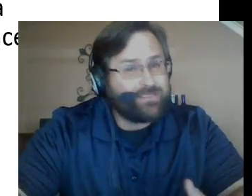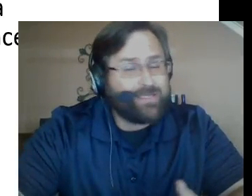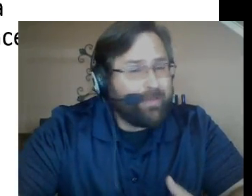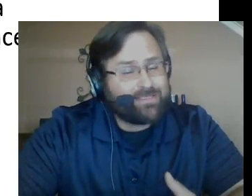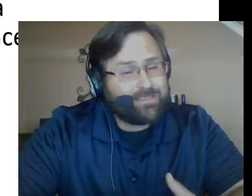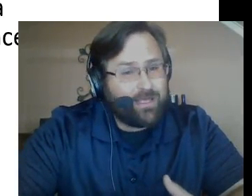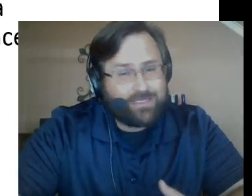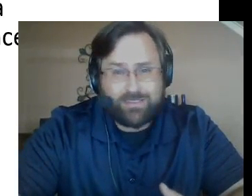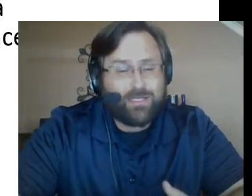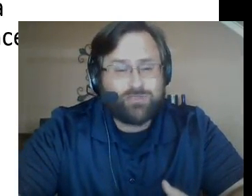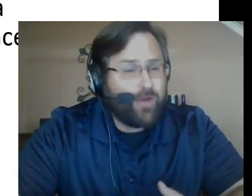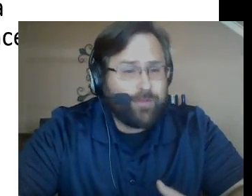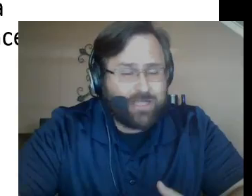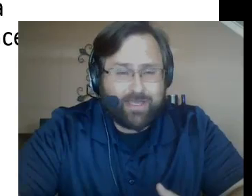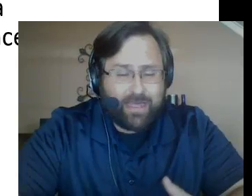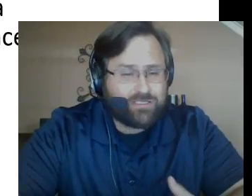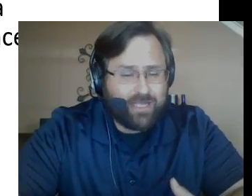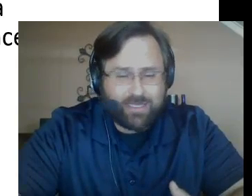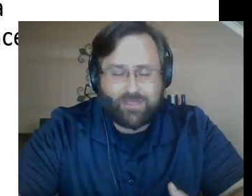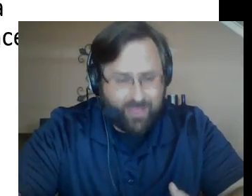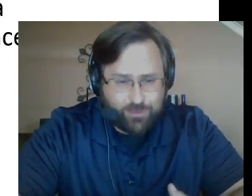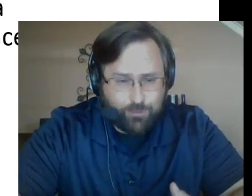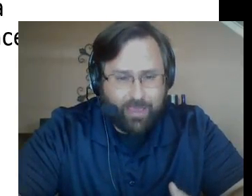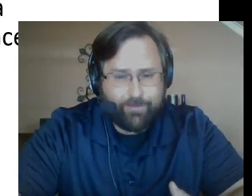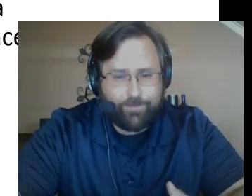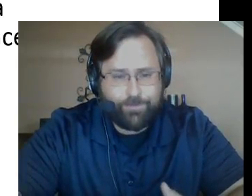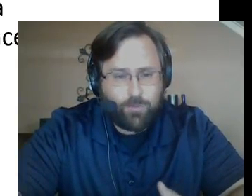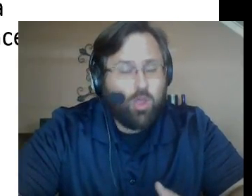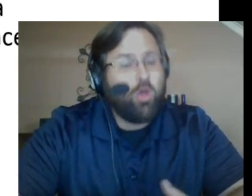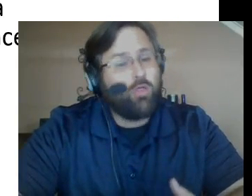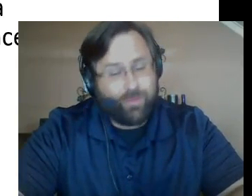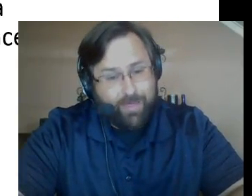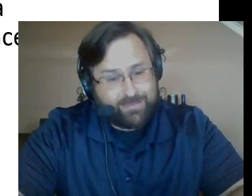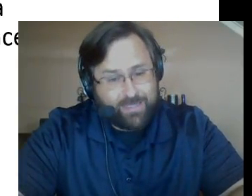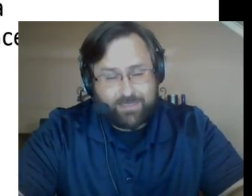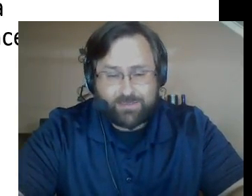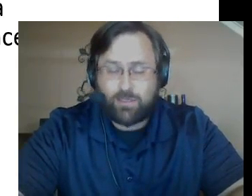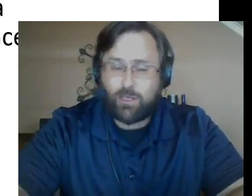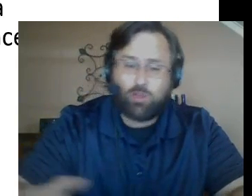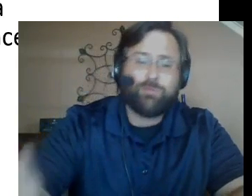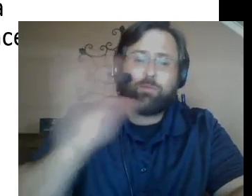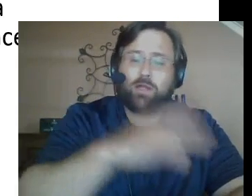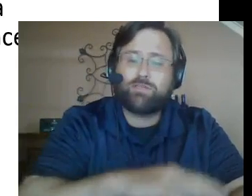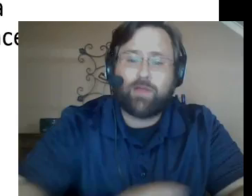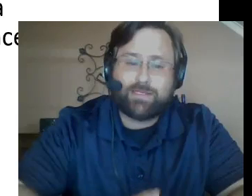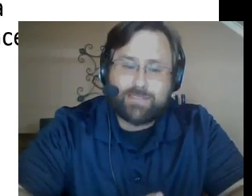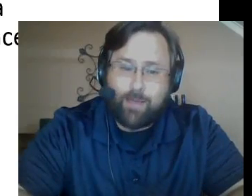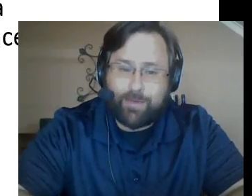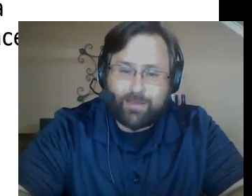this is going to make a sentence that looks very much like an English sentence that's okay the embedded sentence could also be brought to the front as a topic